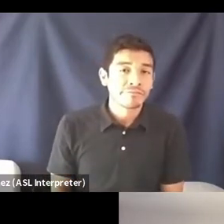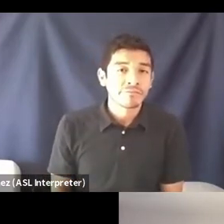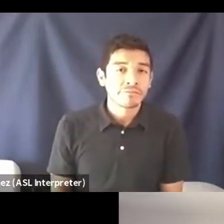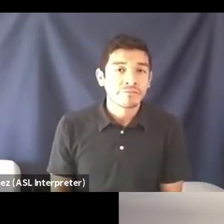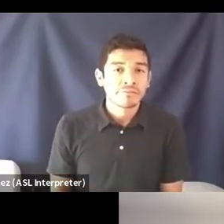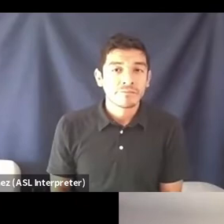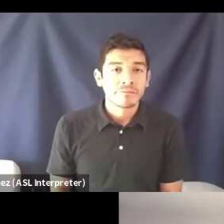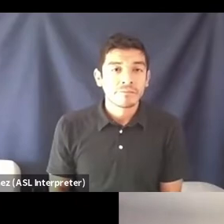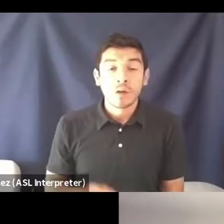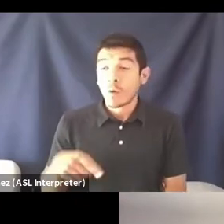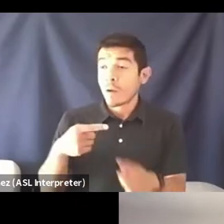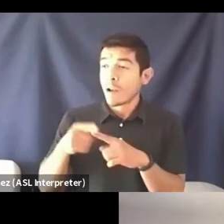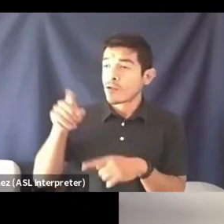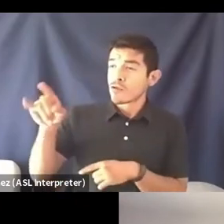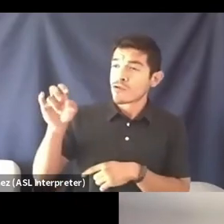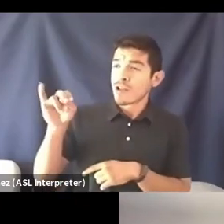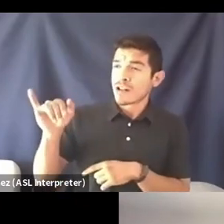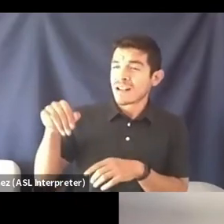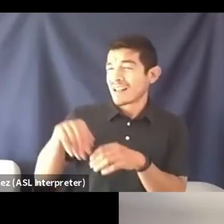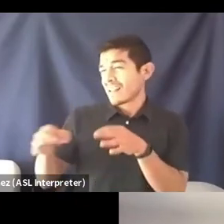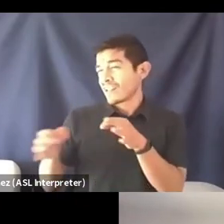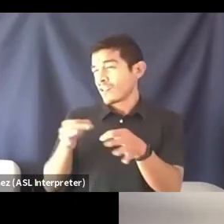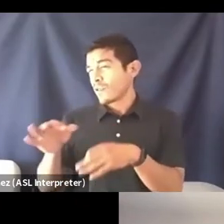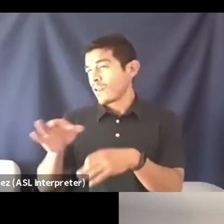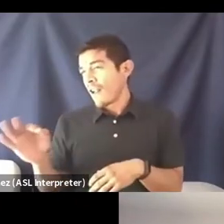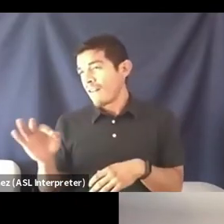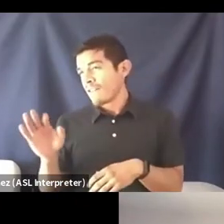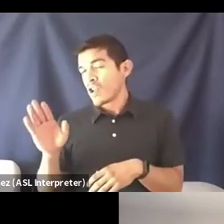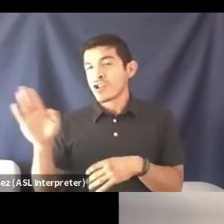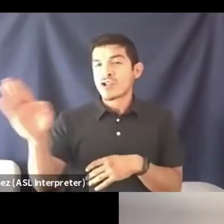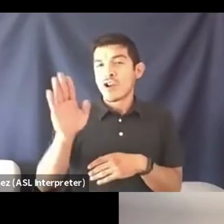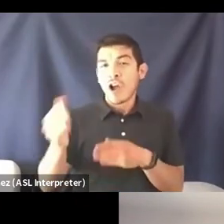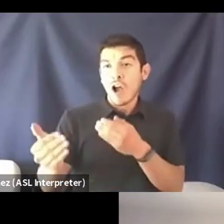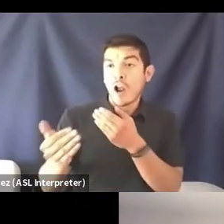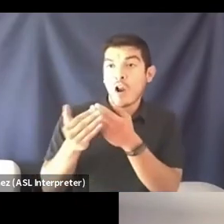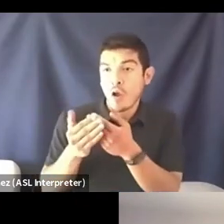What about you, Jenny in terms of your close lists and your intimate knowledge